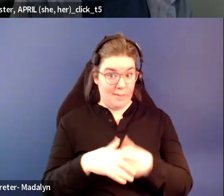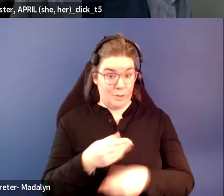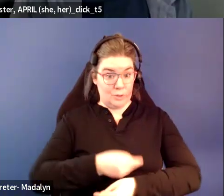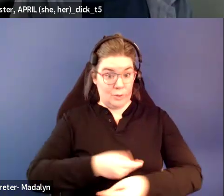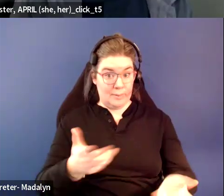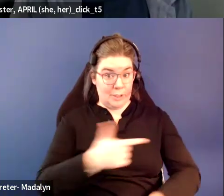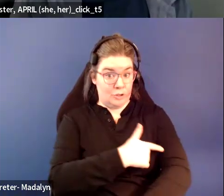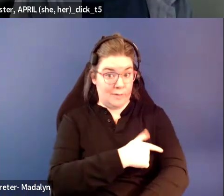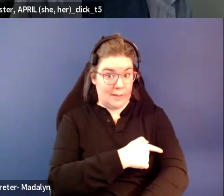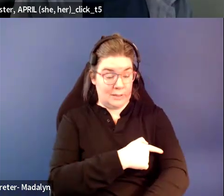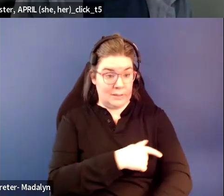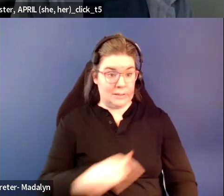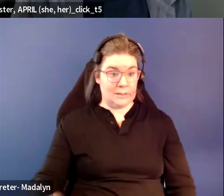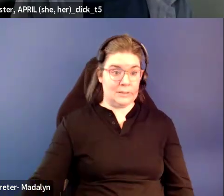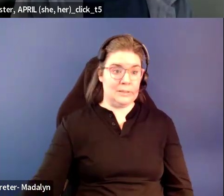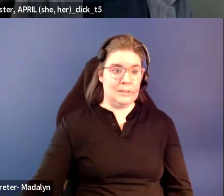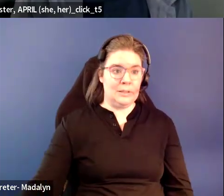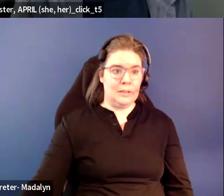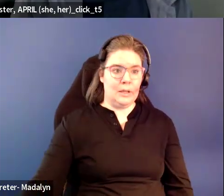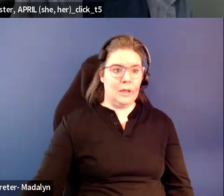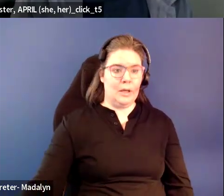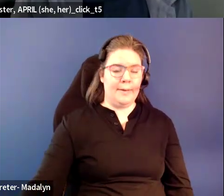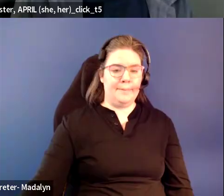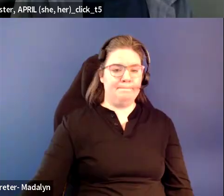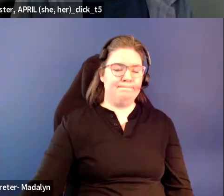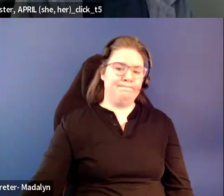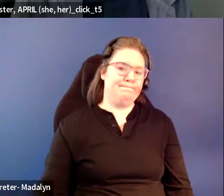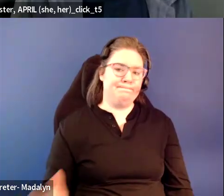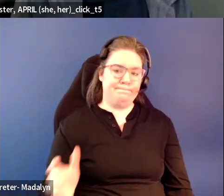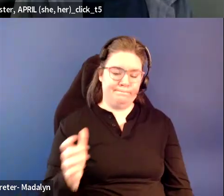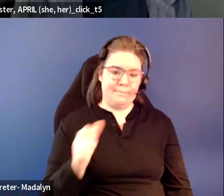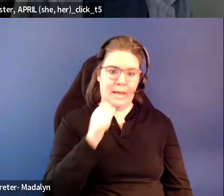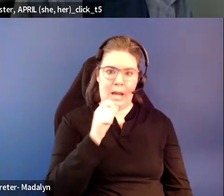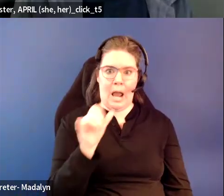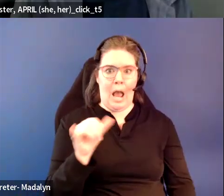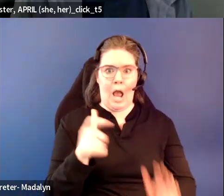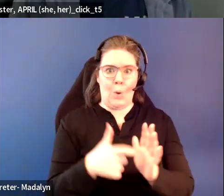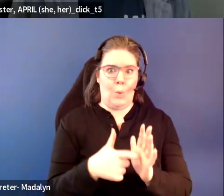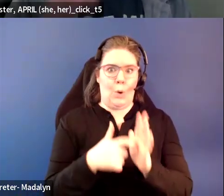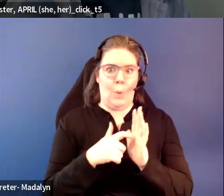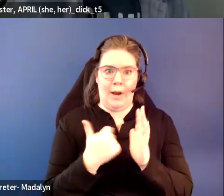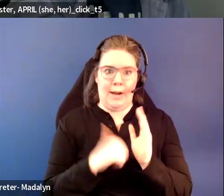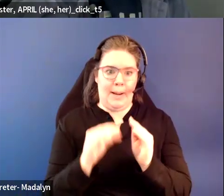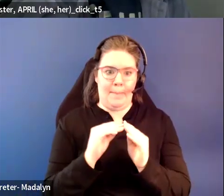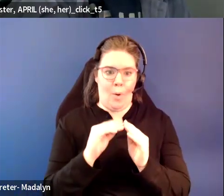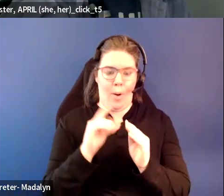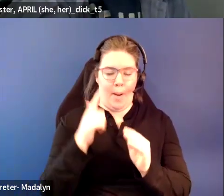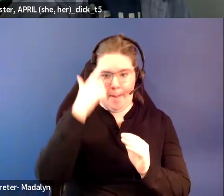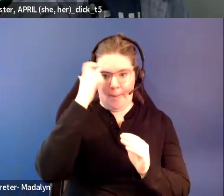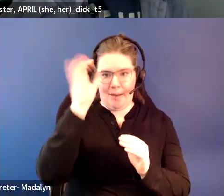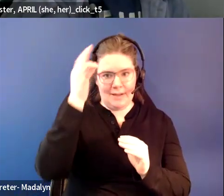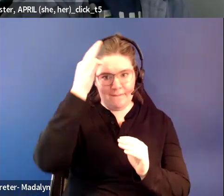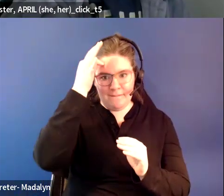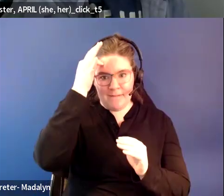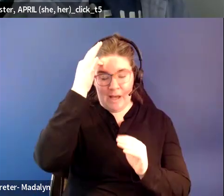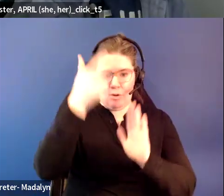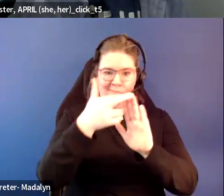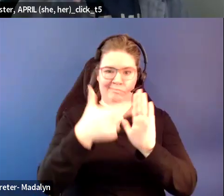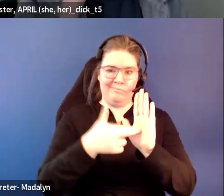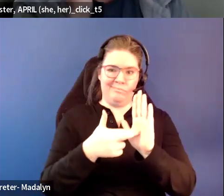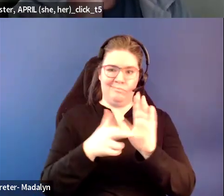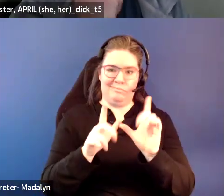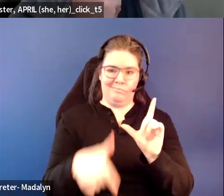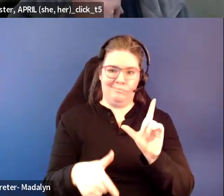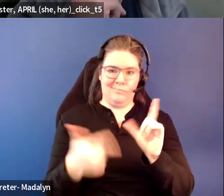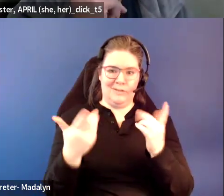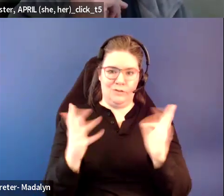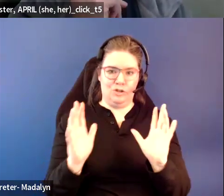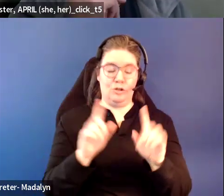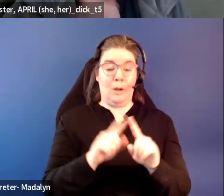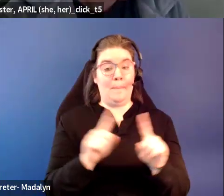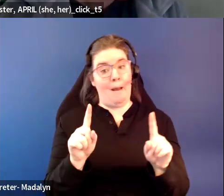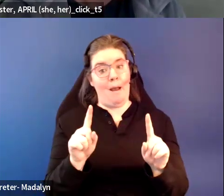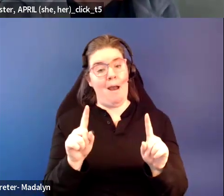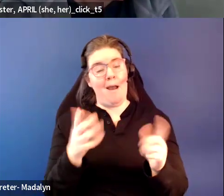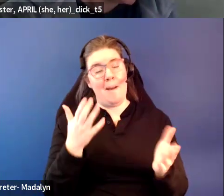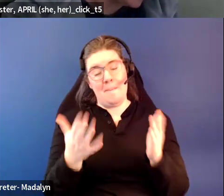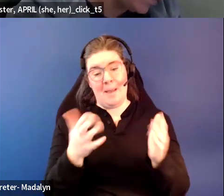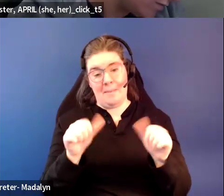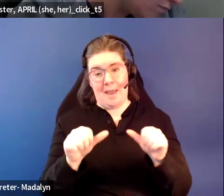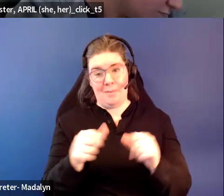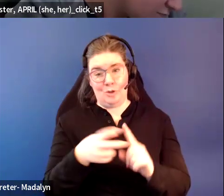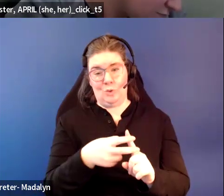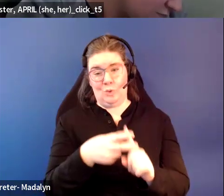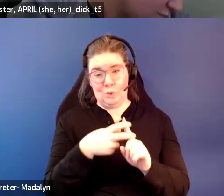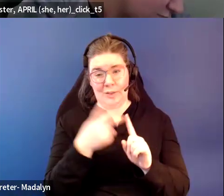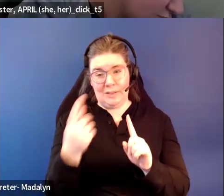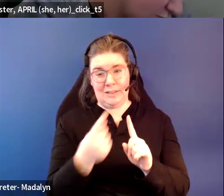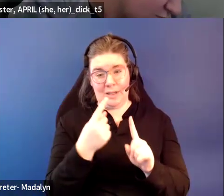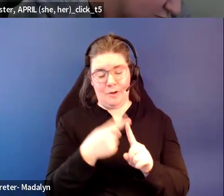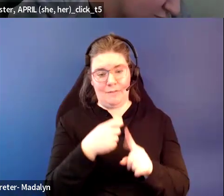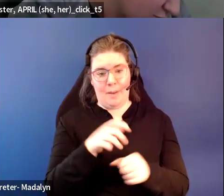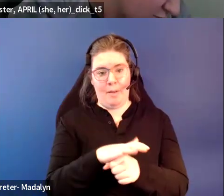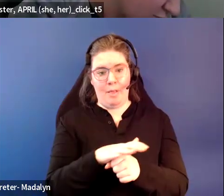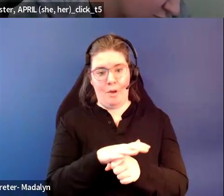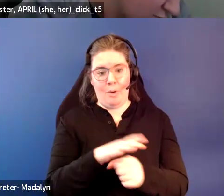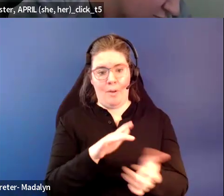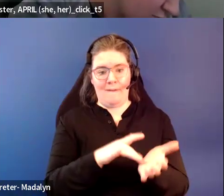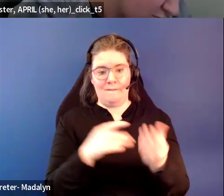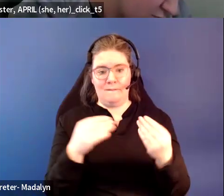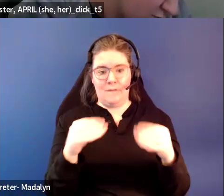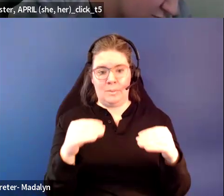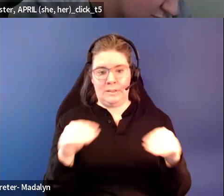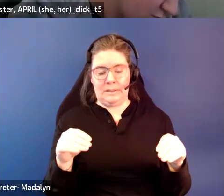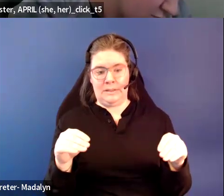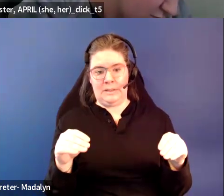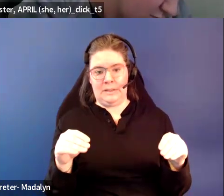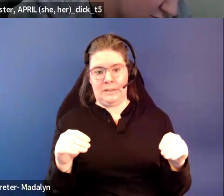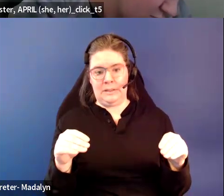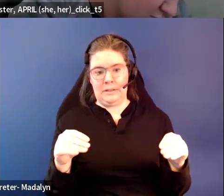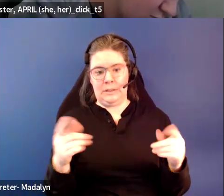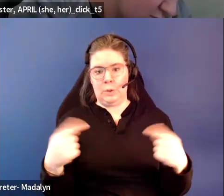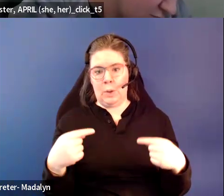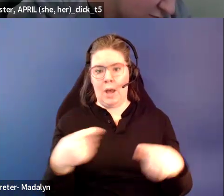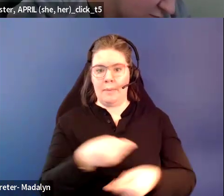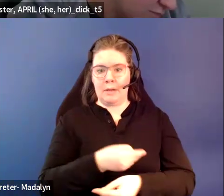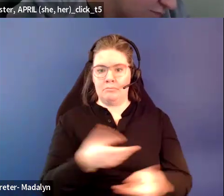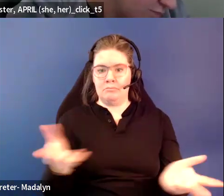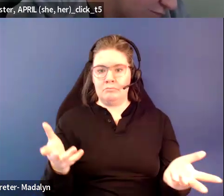Elissa w/ APRIL: They're not, of course, as required anymore, because of the the Federal declaration is over. But you might be able to to get someone from from a local pharmacy to come and administer them at an event that you're having